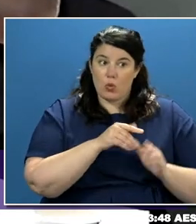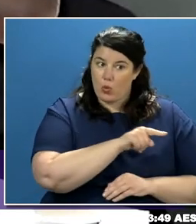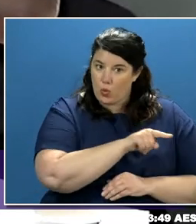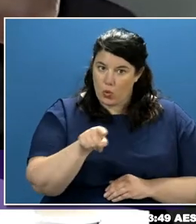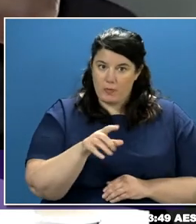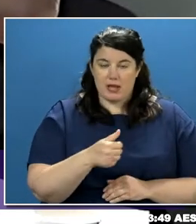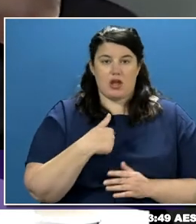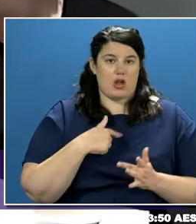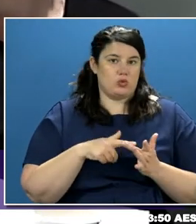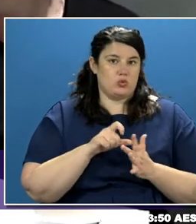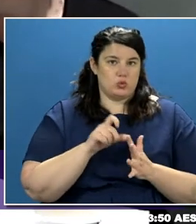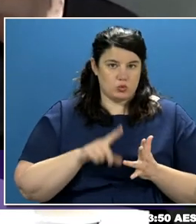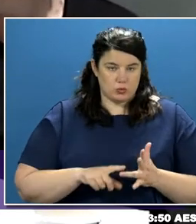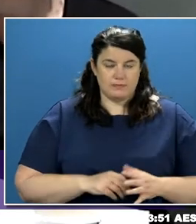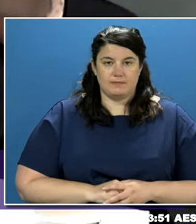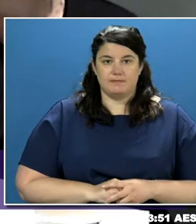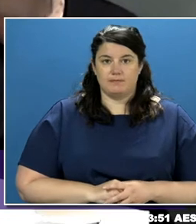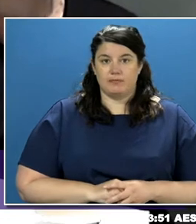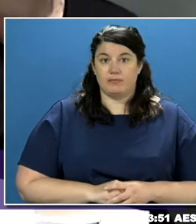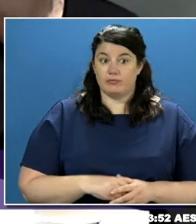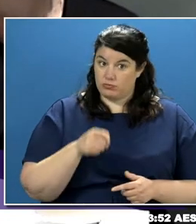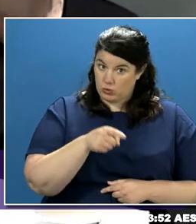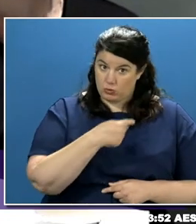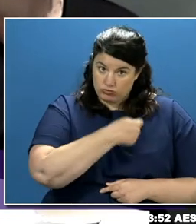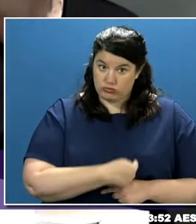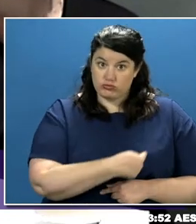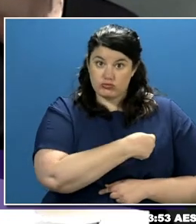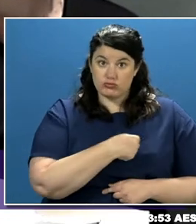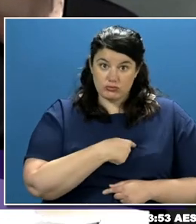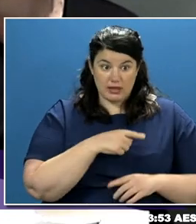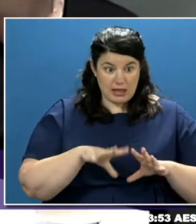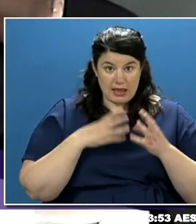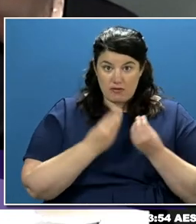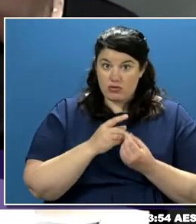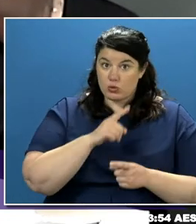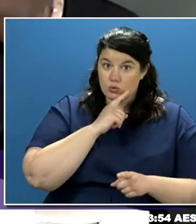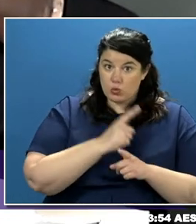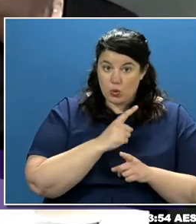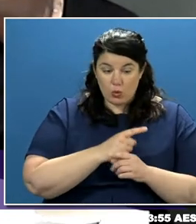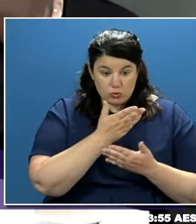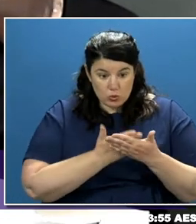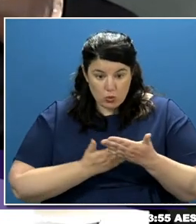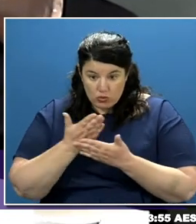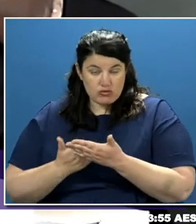Do you solemnly and sincerely declare and affirm that the evidence which you shall give will be the truth,